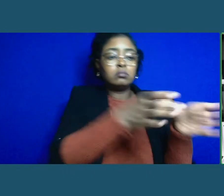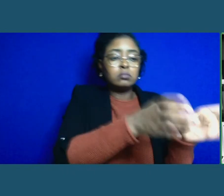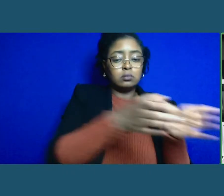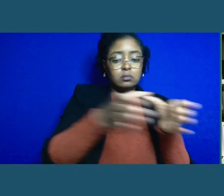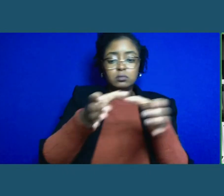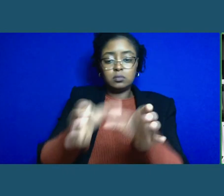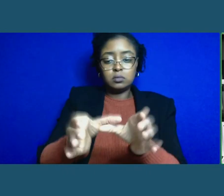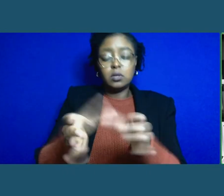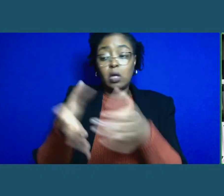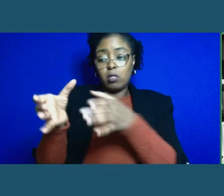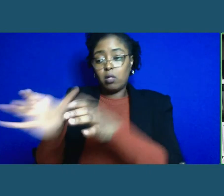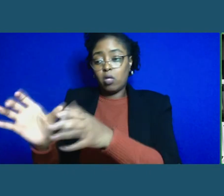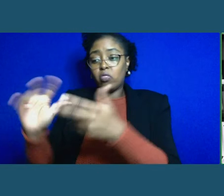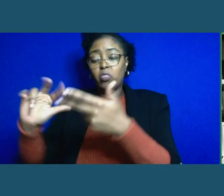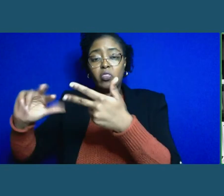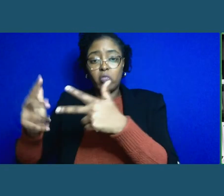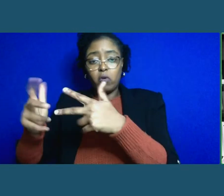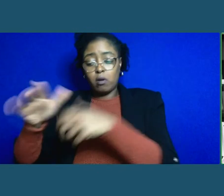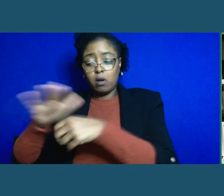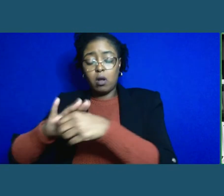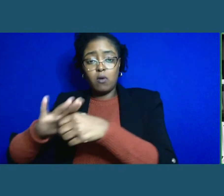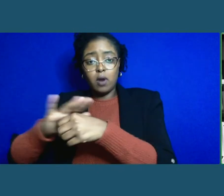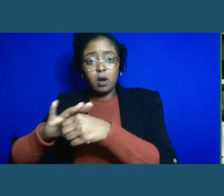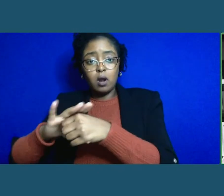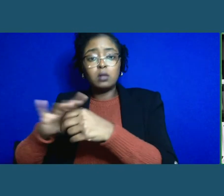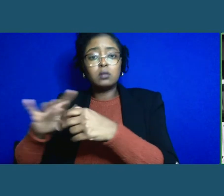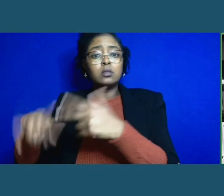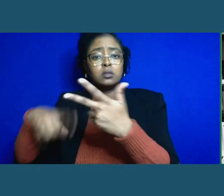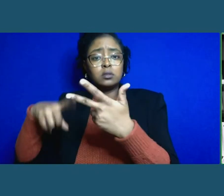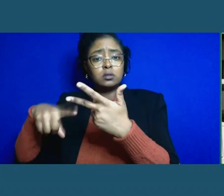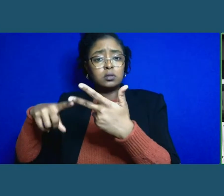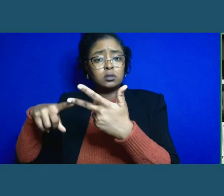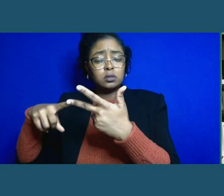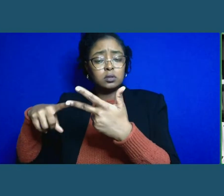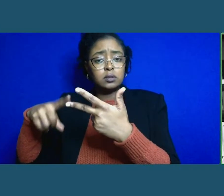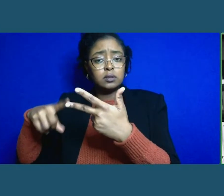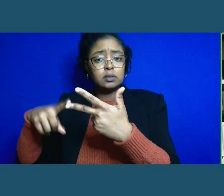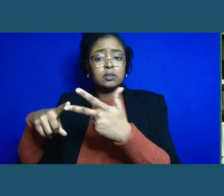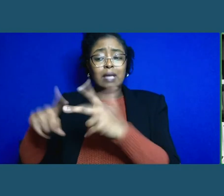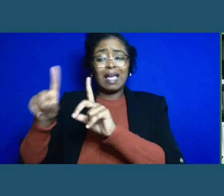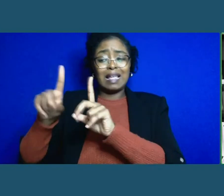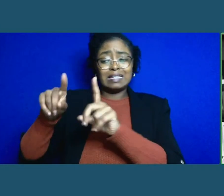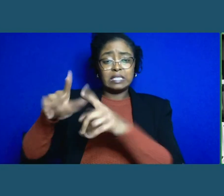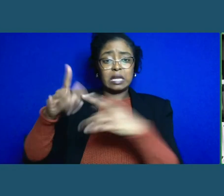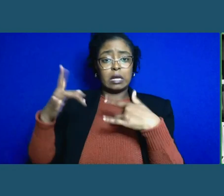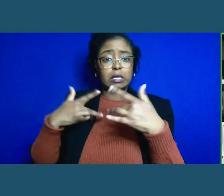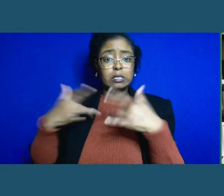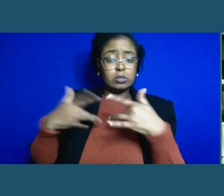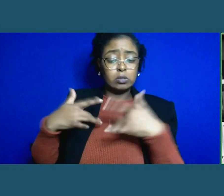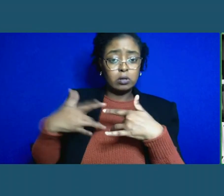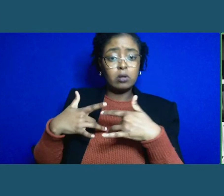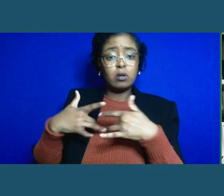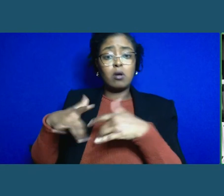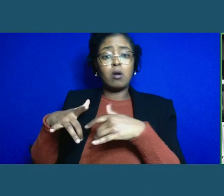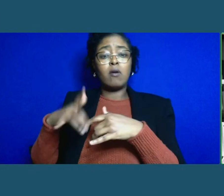of that nature. Um, and then we really Broke down the third area